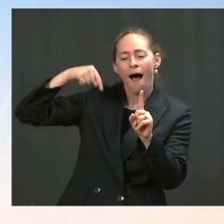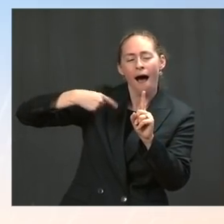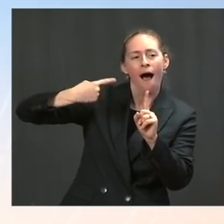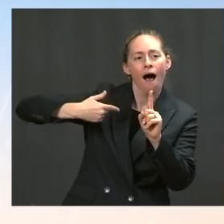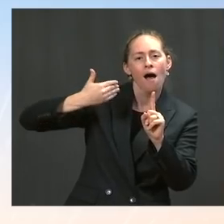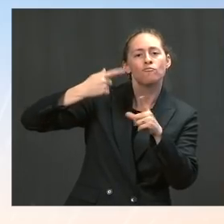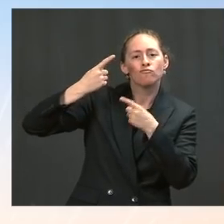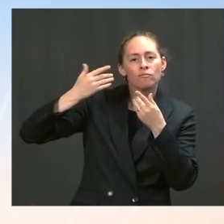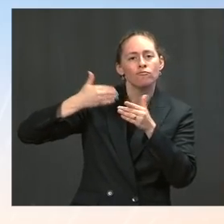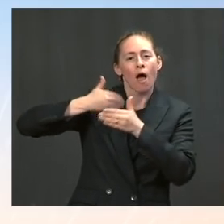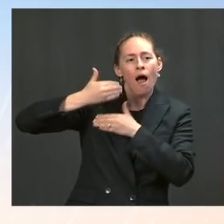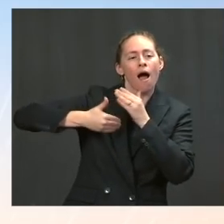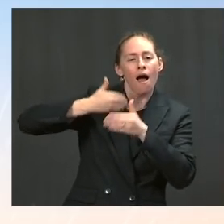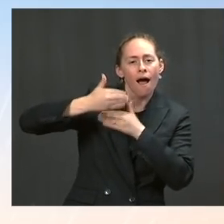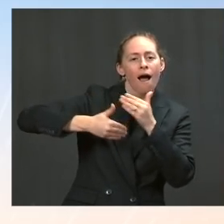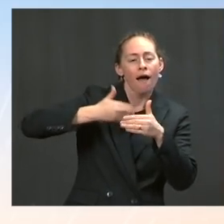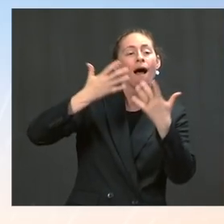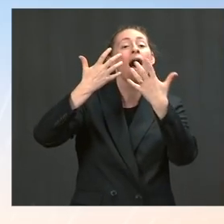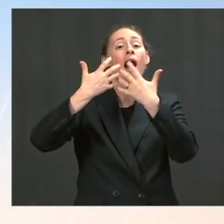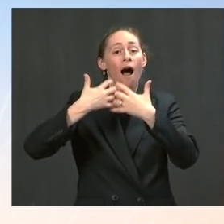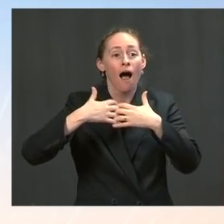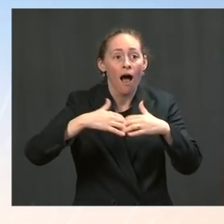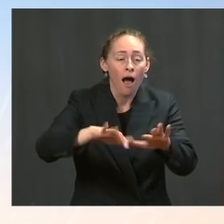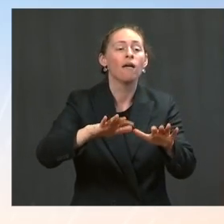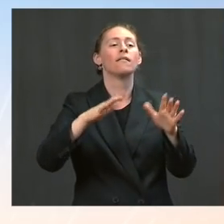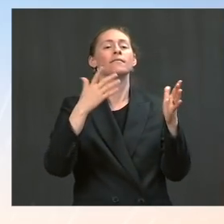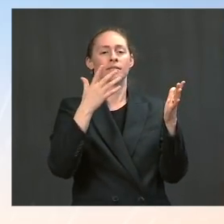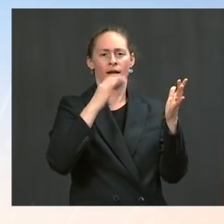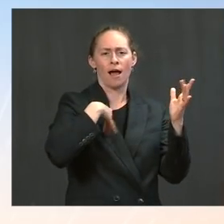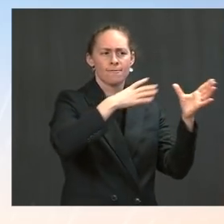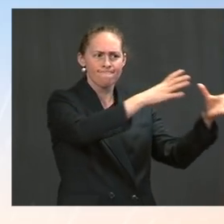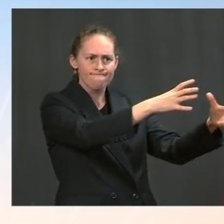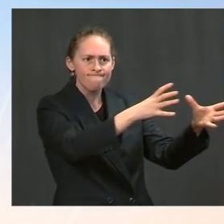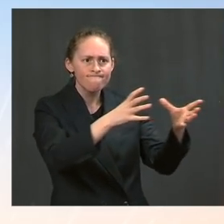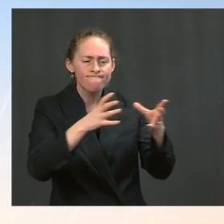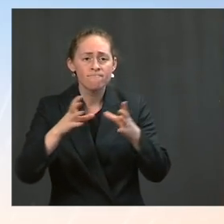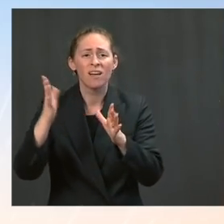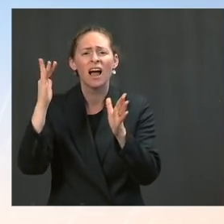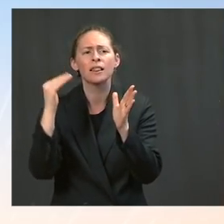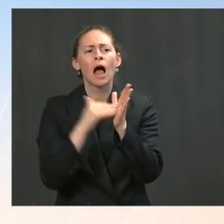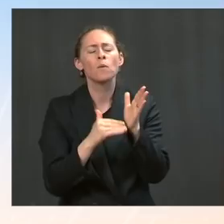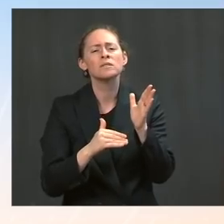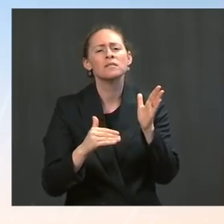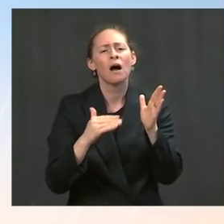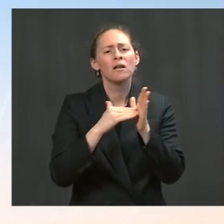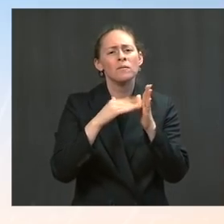about the relocation of thousands of individuals out of a country.